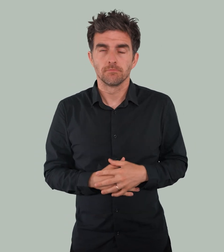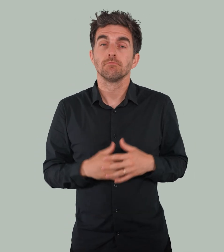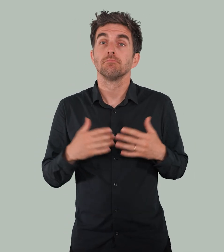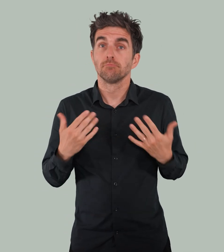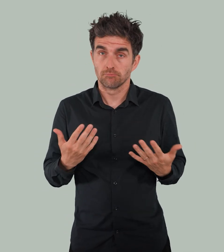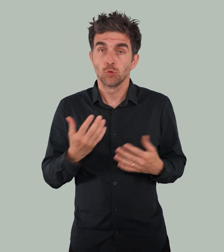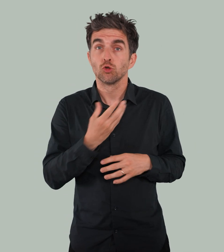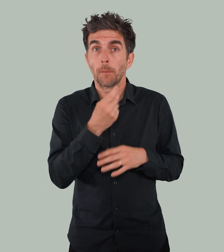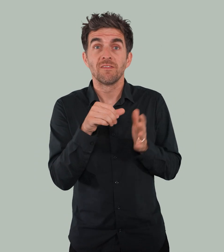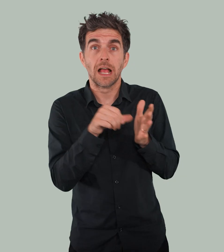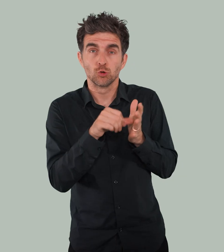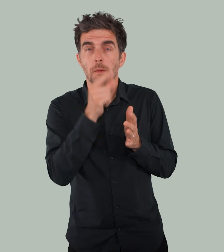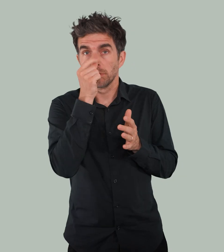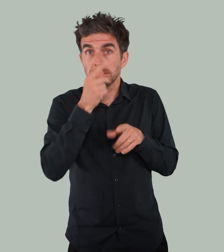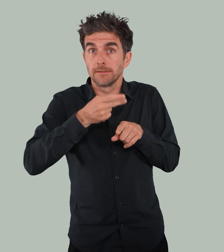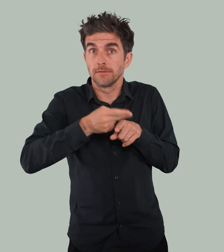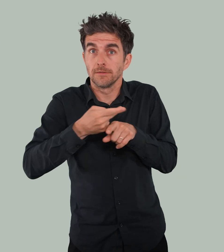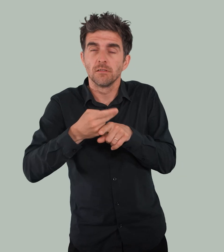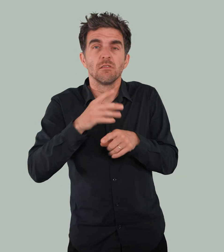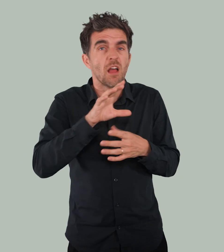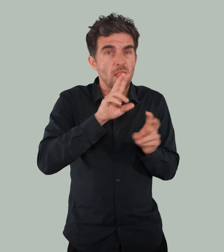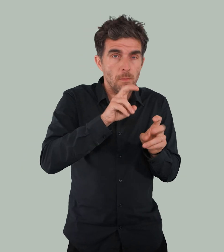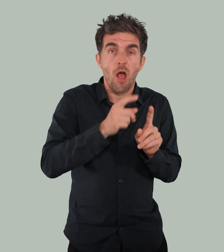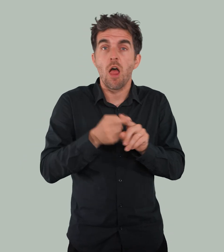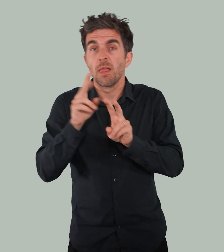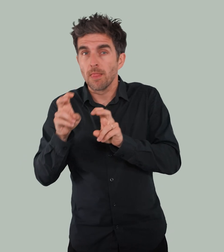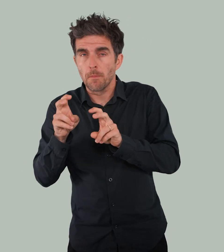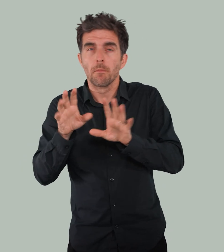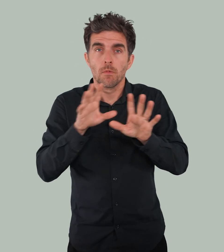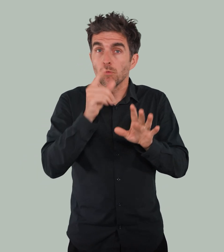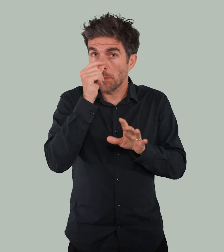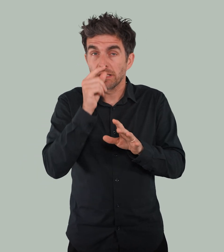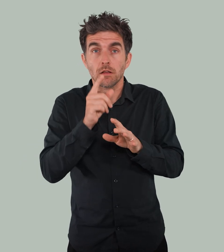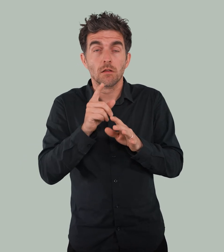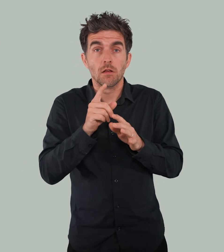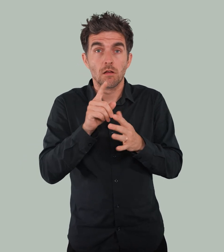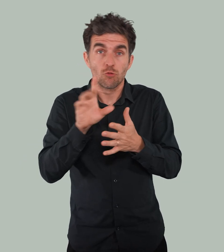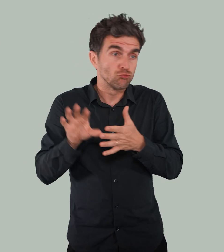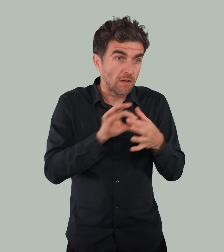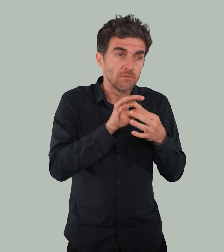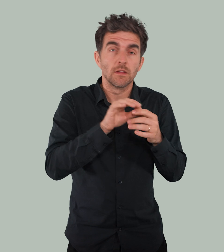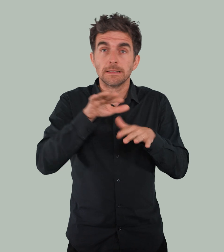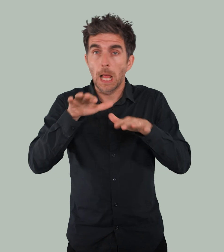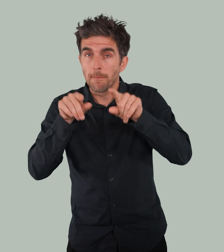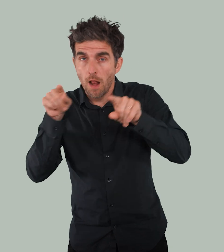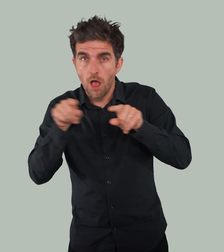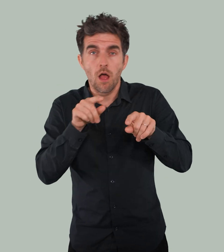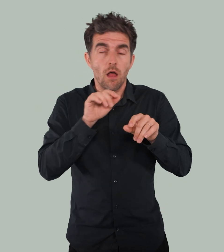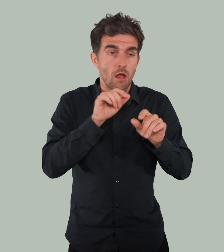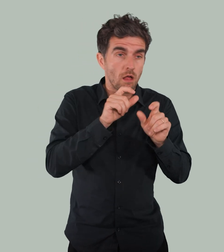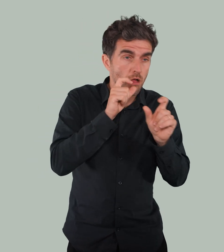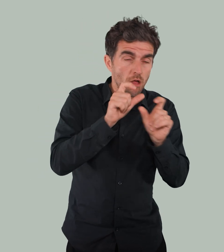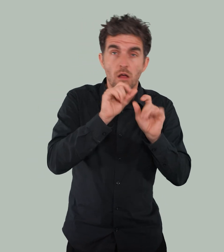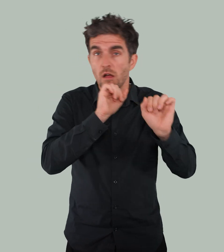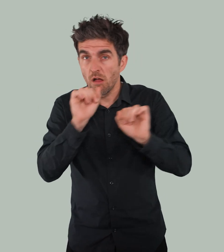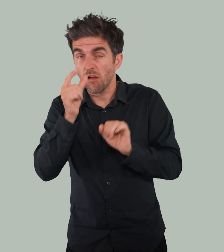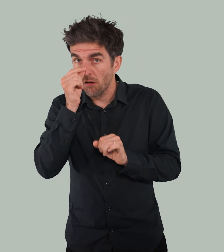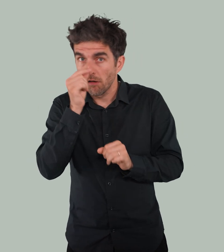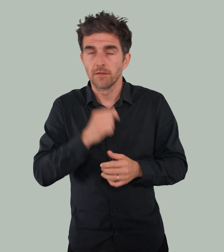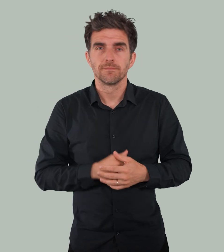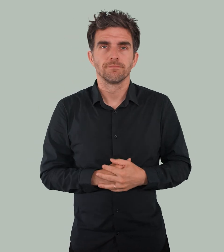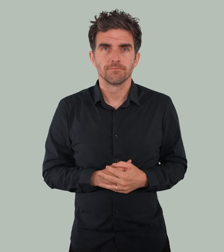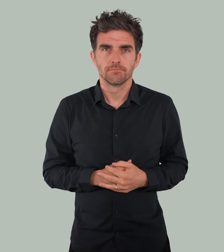As a result, some issues may appear across more than one theme or be referenced in similar terms.